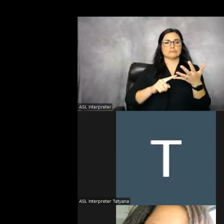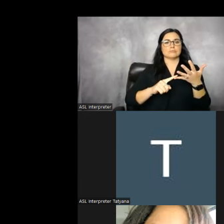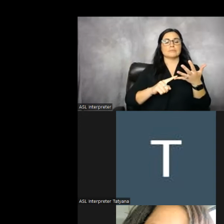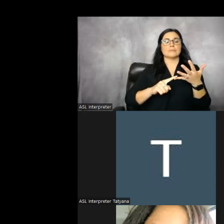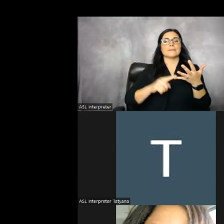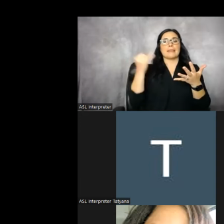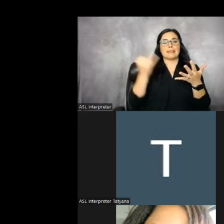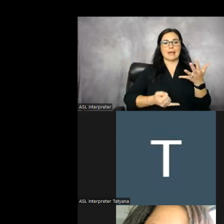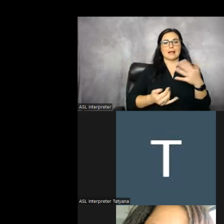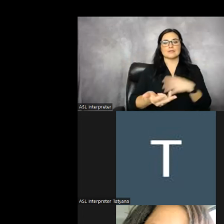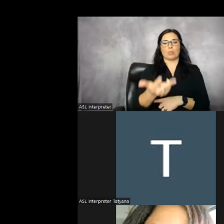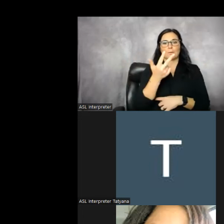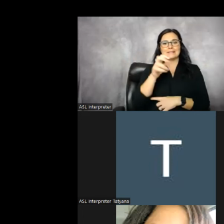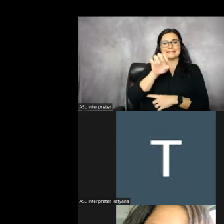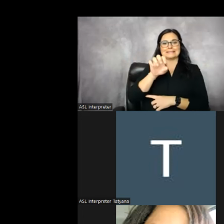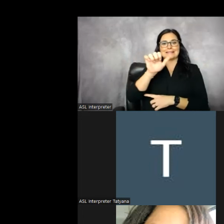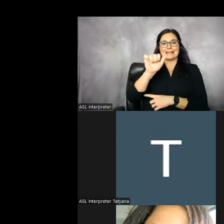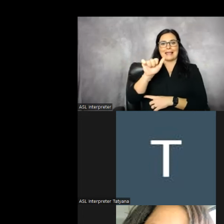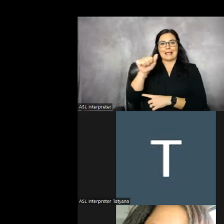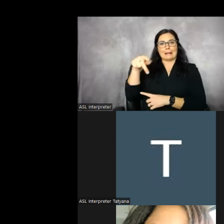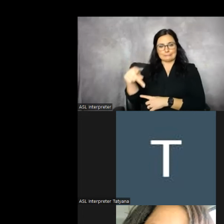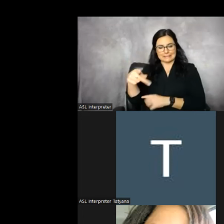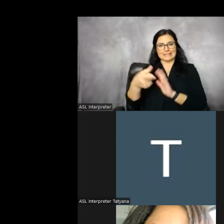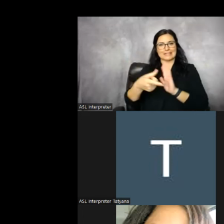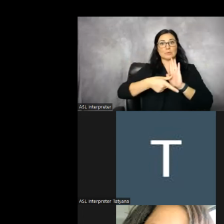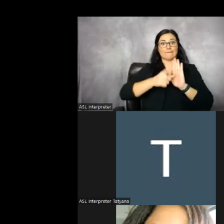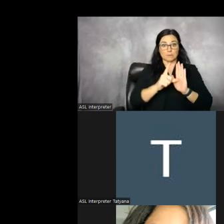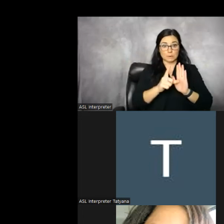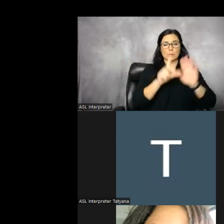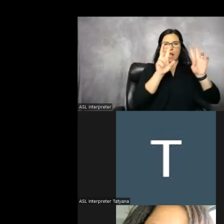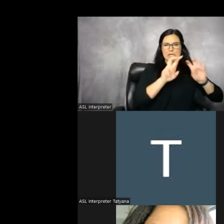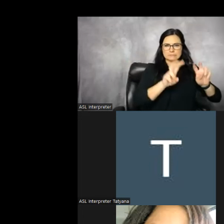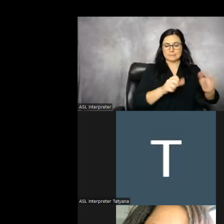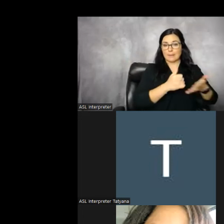and do a critical review which will hopefully help you both